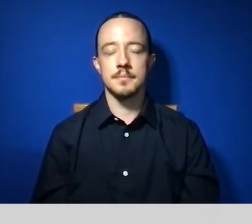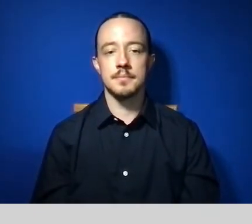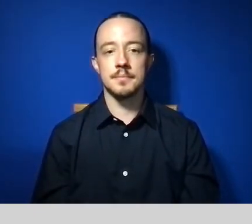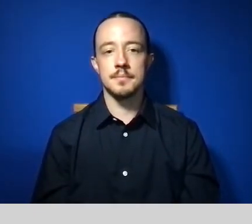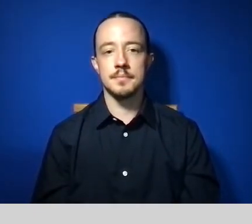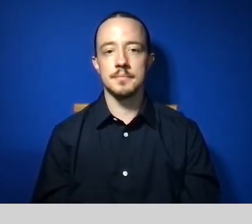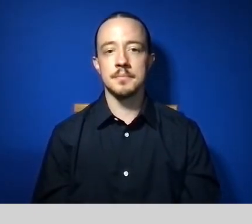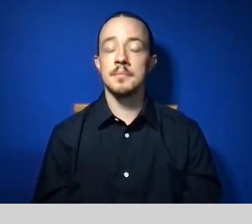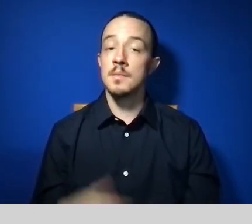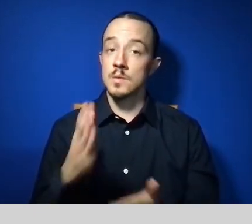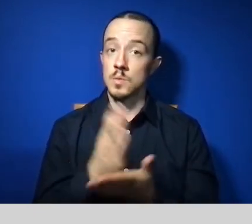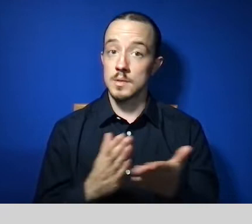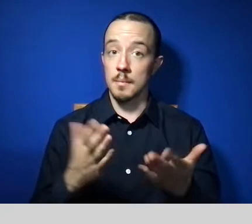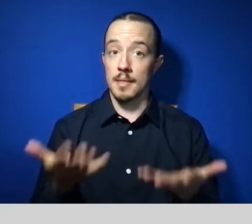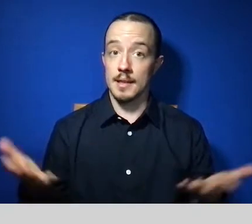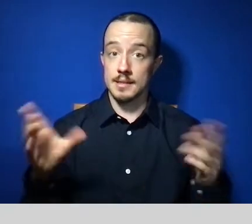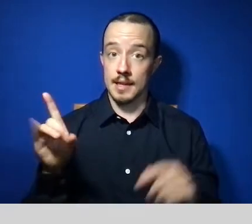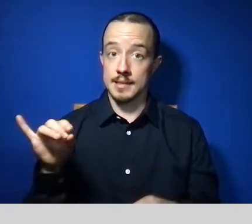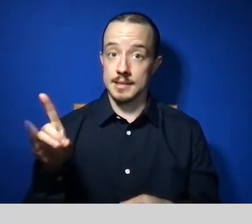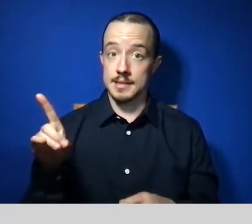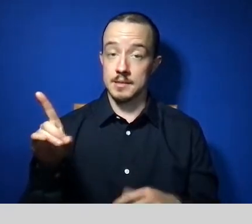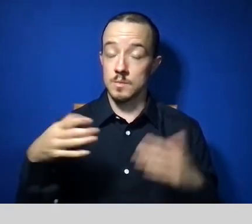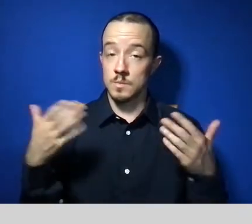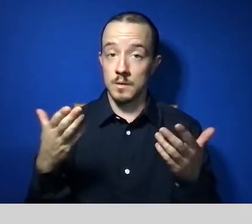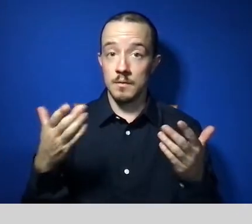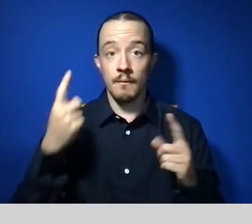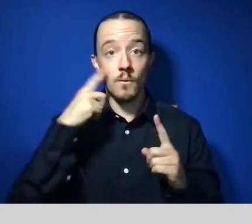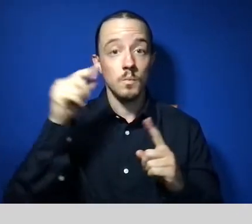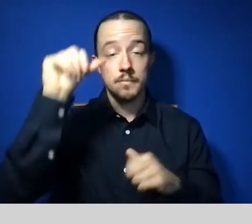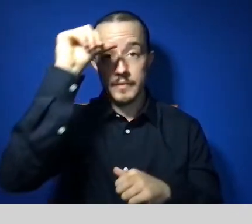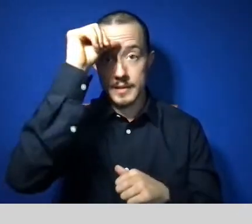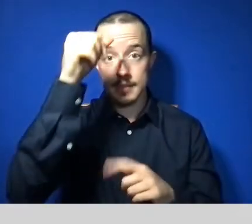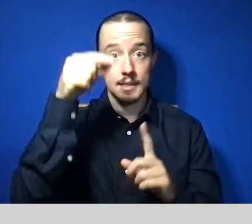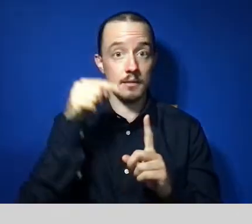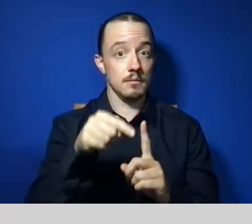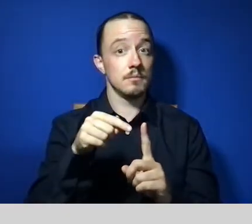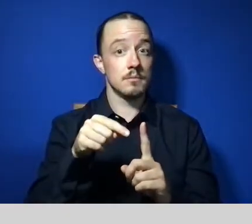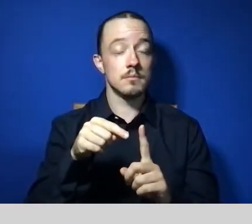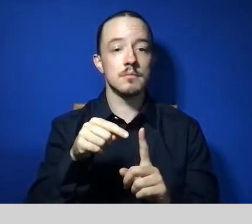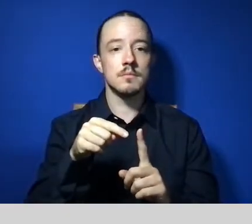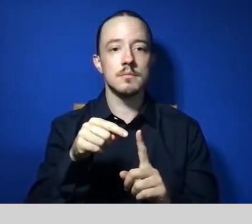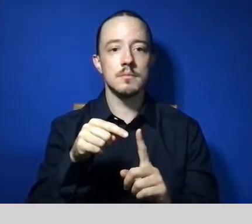So back here, some of the things that I did is for India, for example,